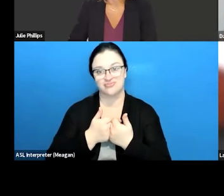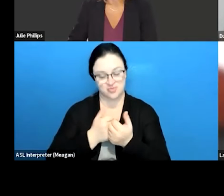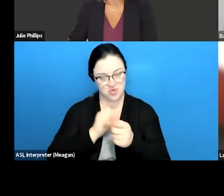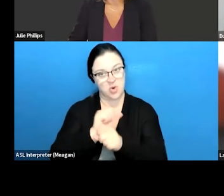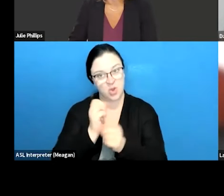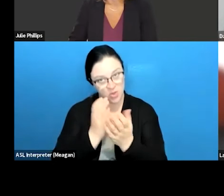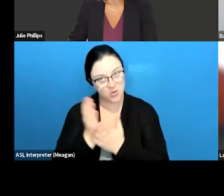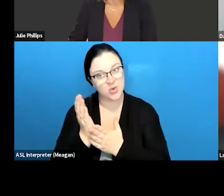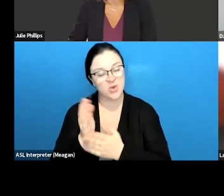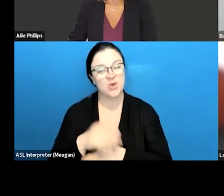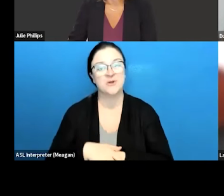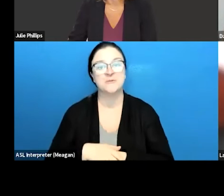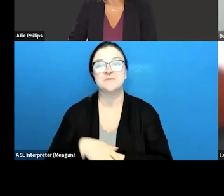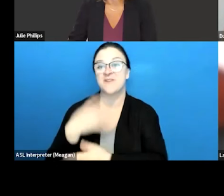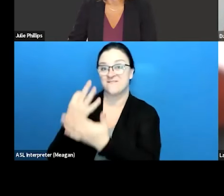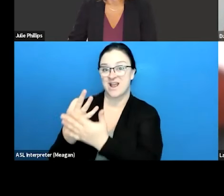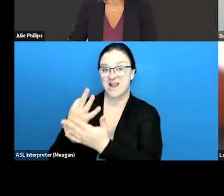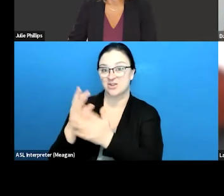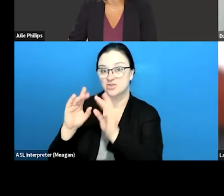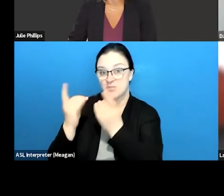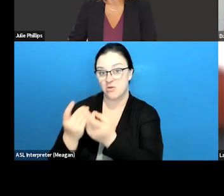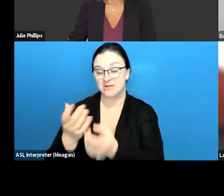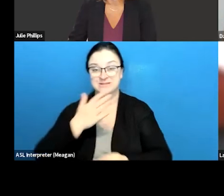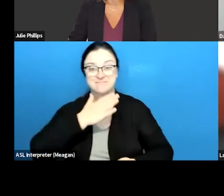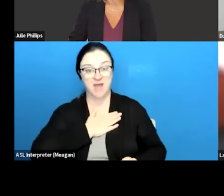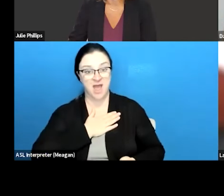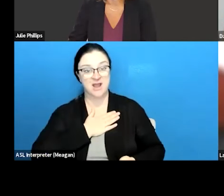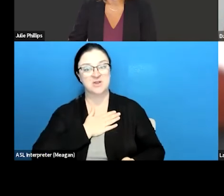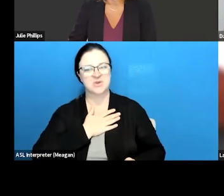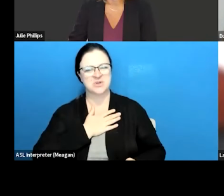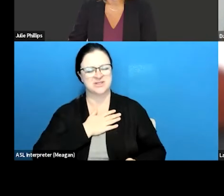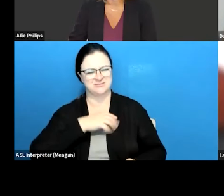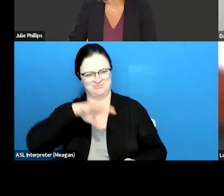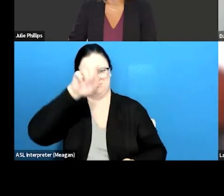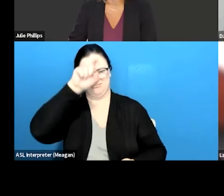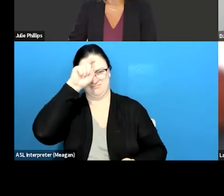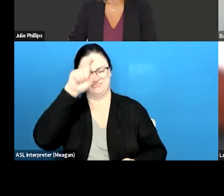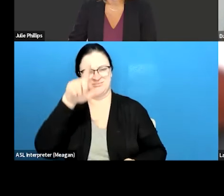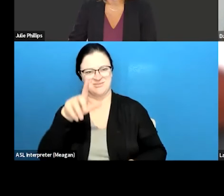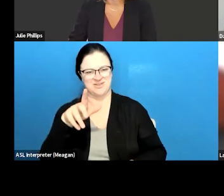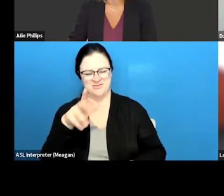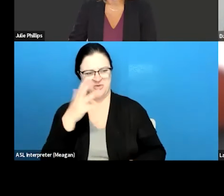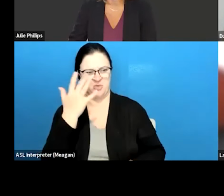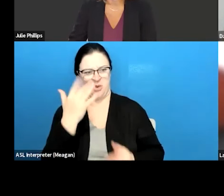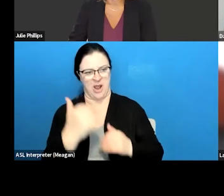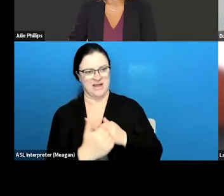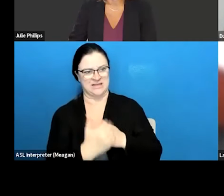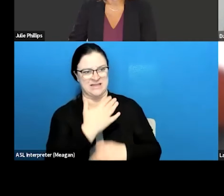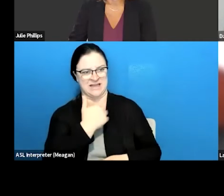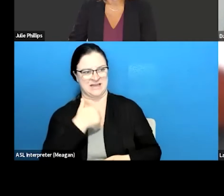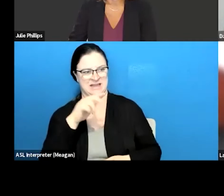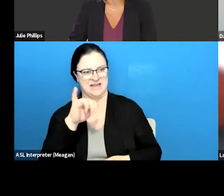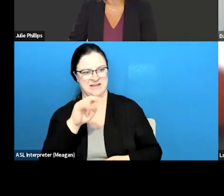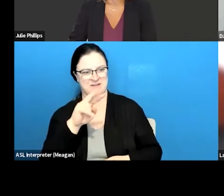Our financial departments, mine was quite puzzled when I would route invoices through that said half of this has already been paid